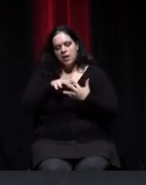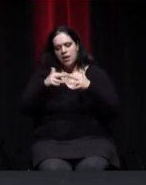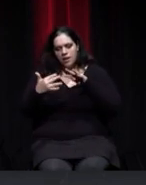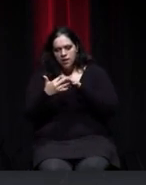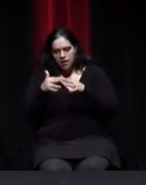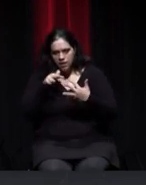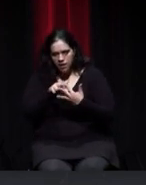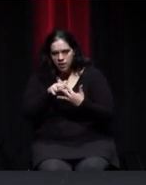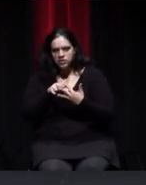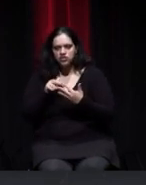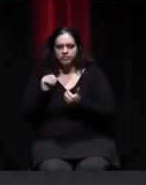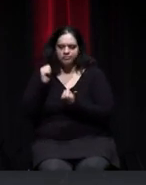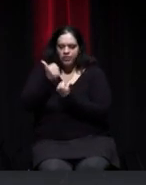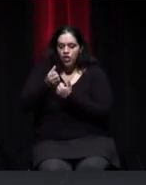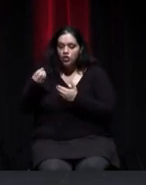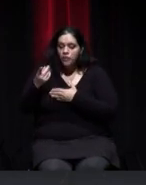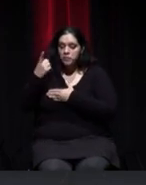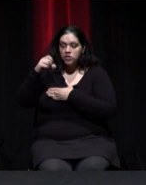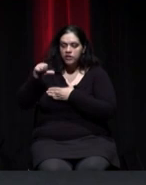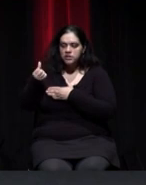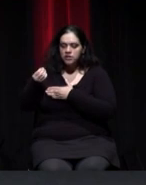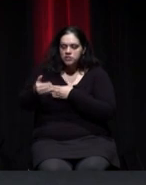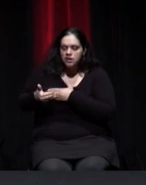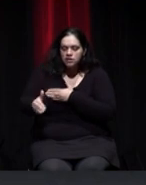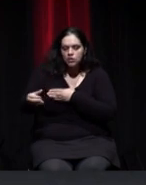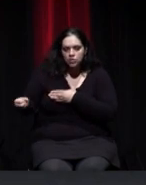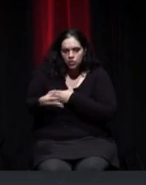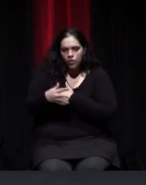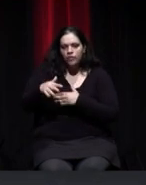as horizontal relations,